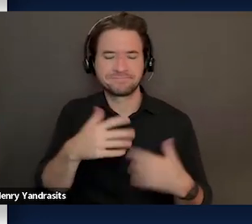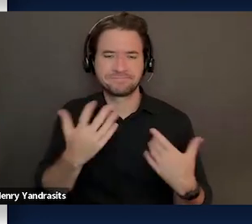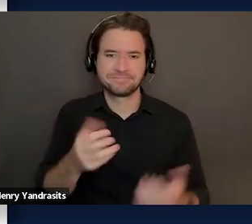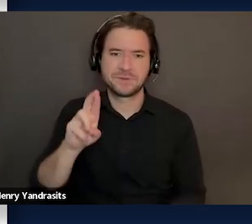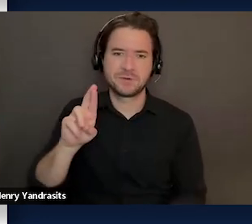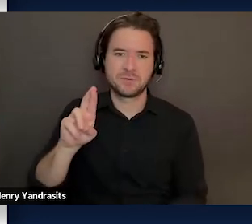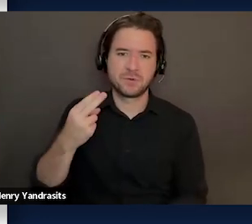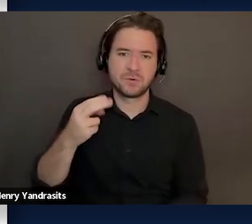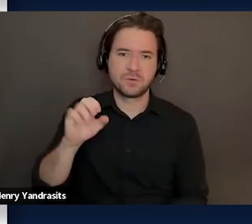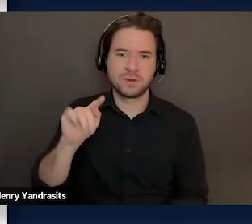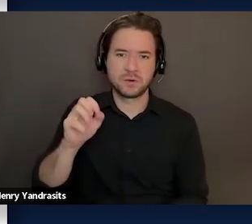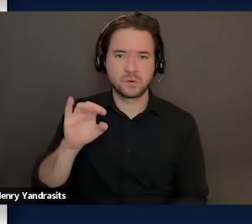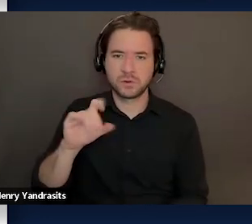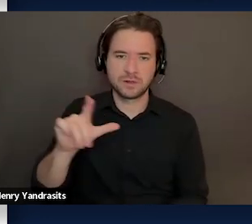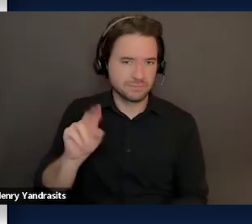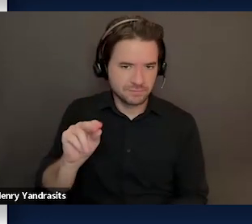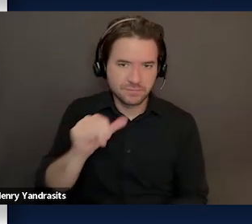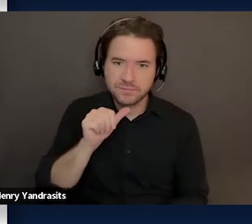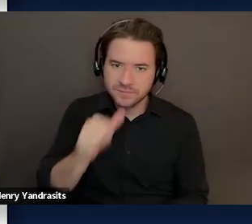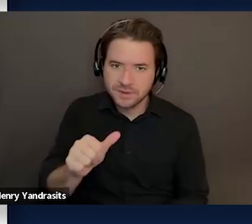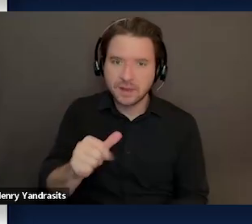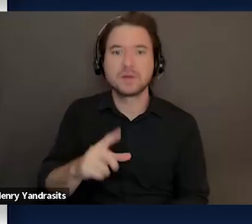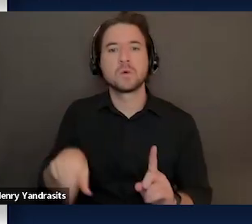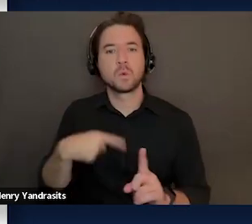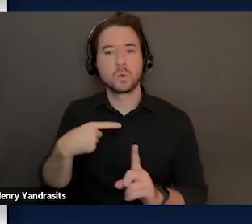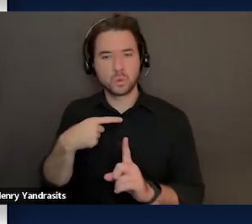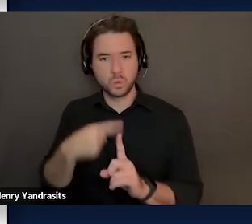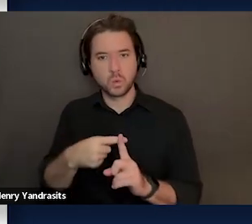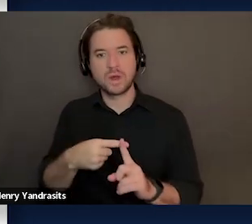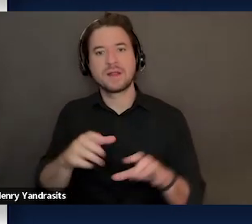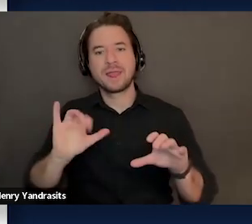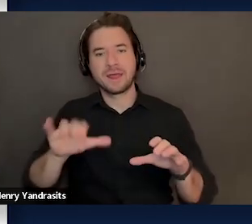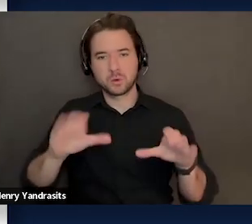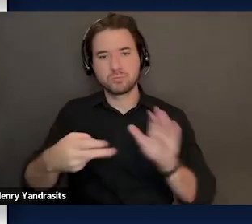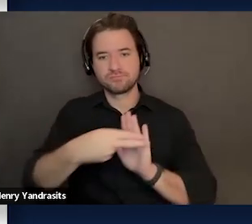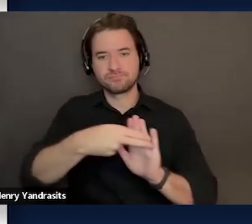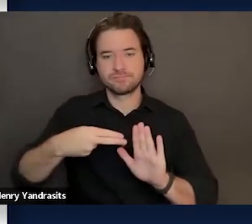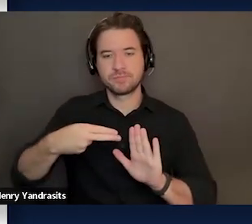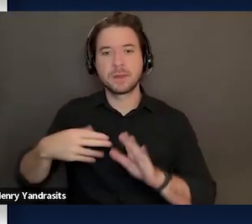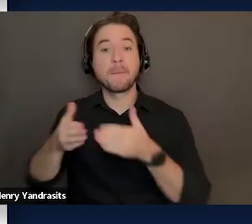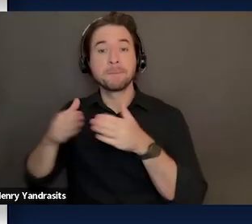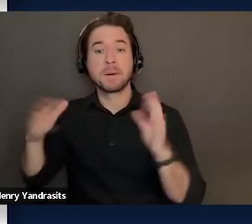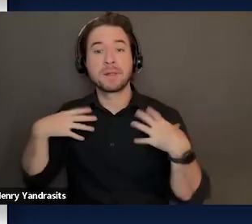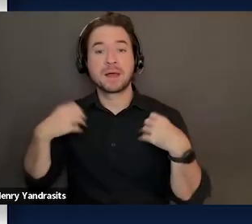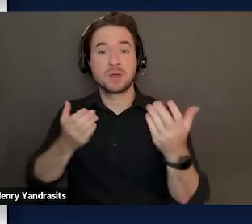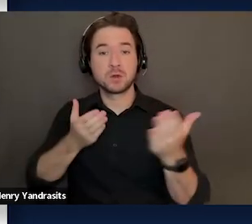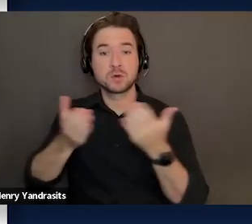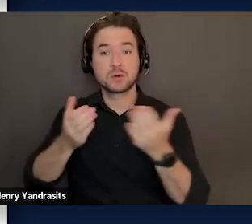Uh, the Public Health Service Act, uh, when a group receives this designation, the Public Health Service Act stipulates.